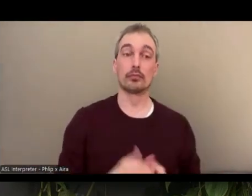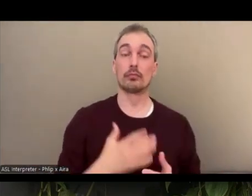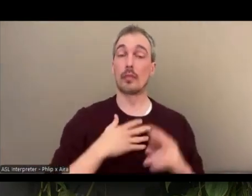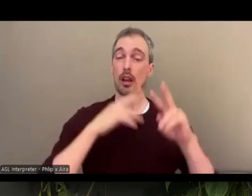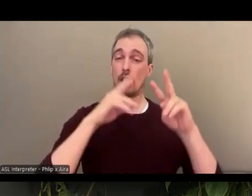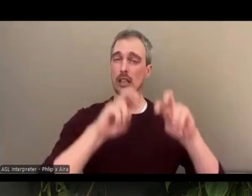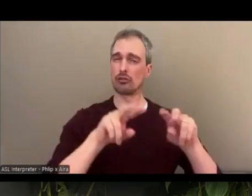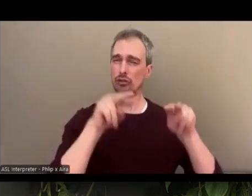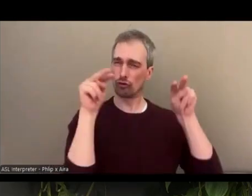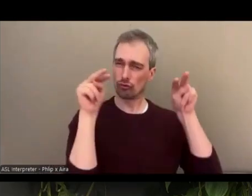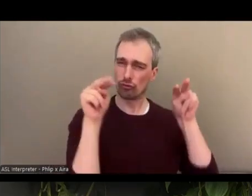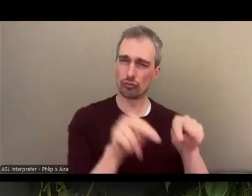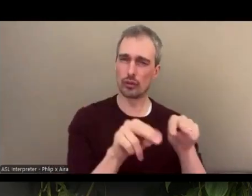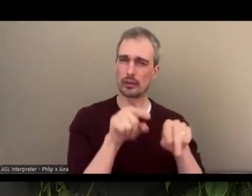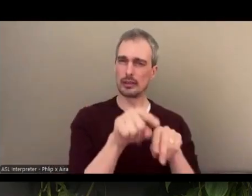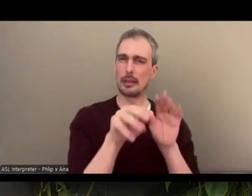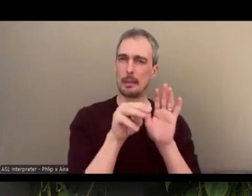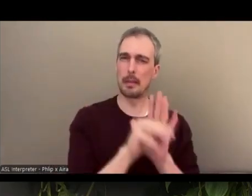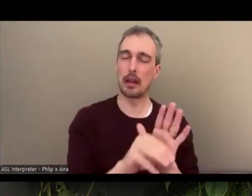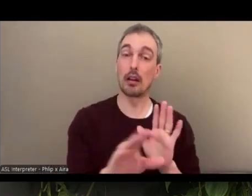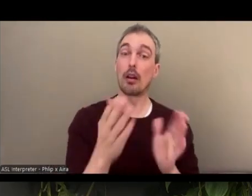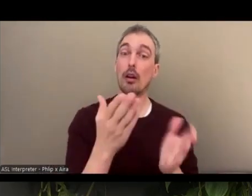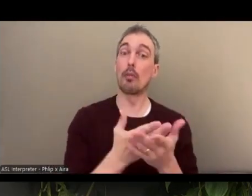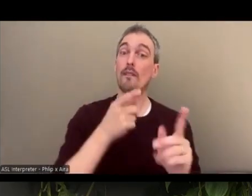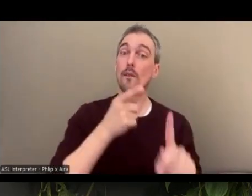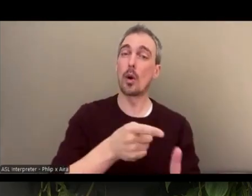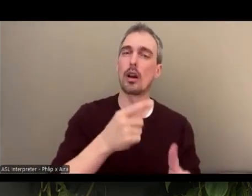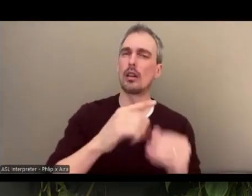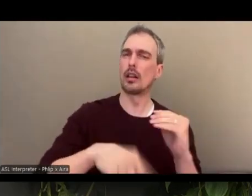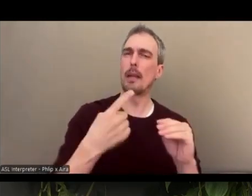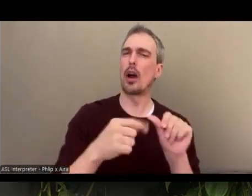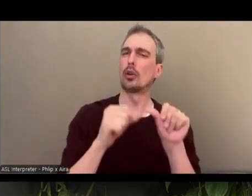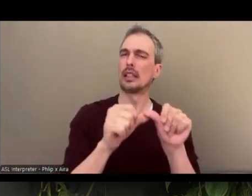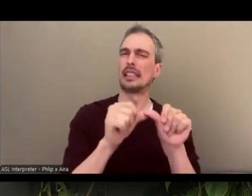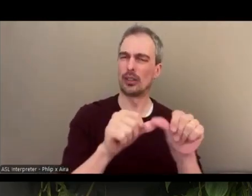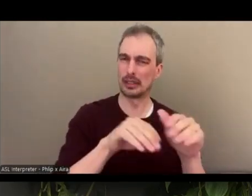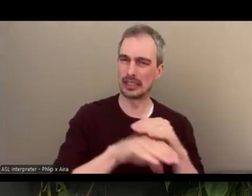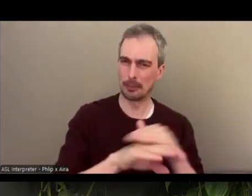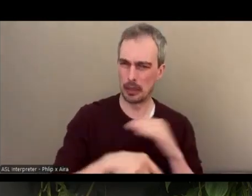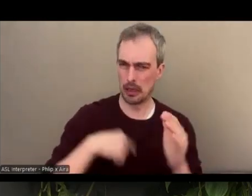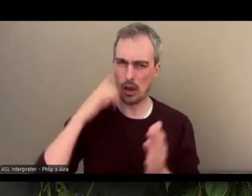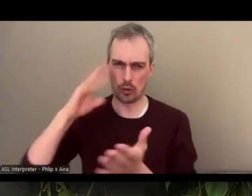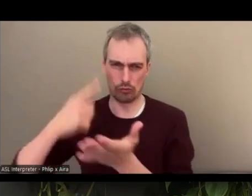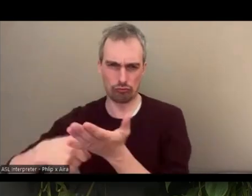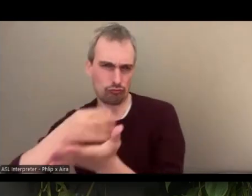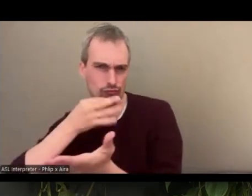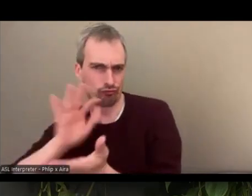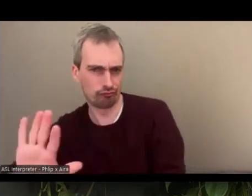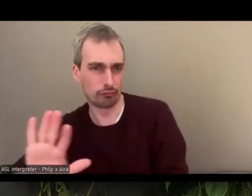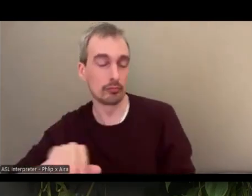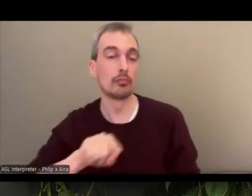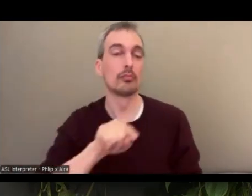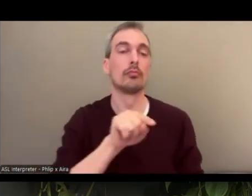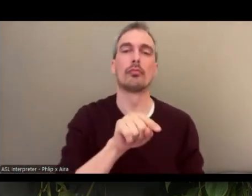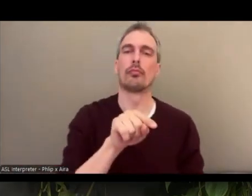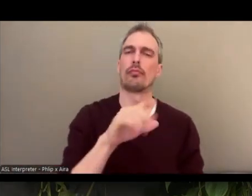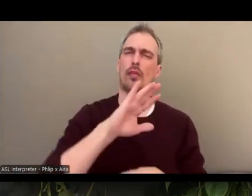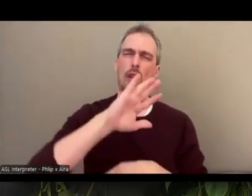related to continuous accessibility, which I'll talk about next. All happen to fall under the information and communication technology development